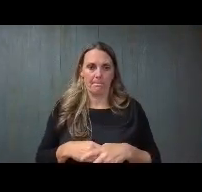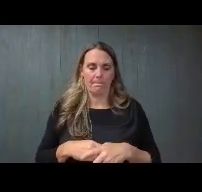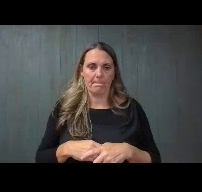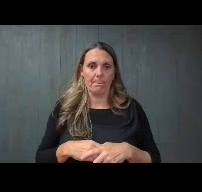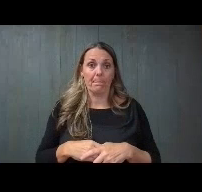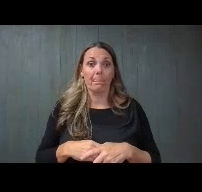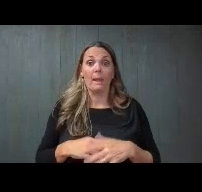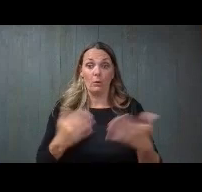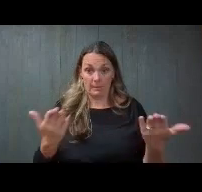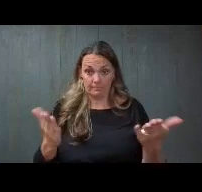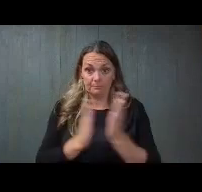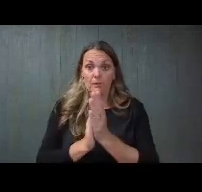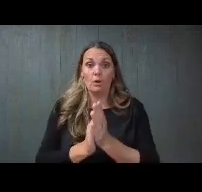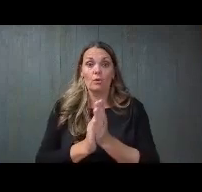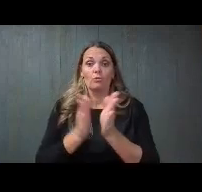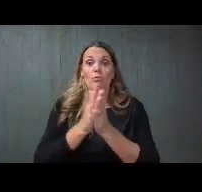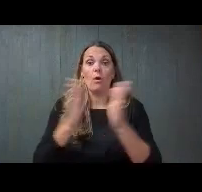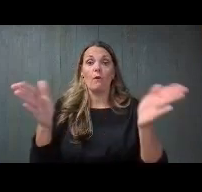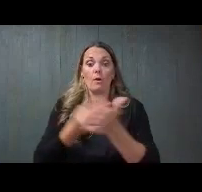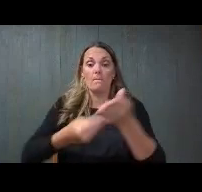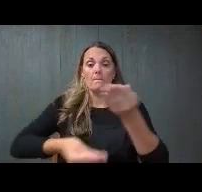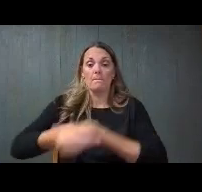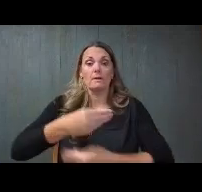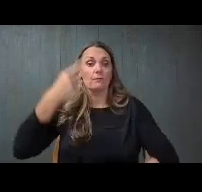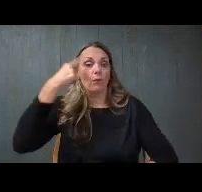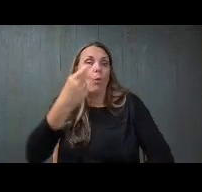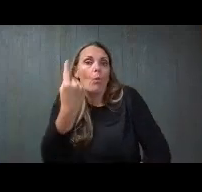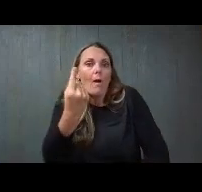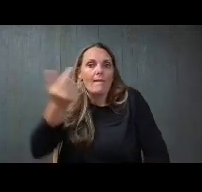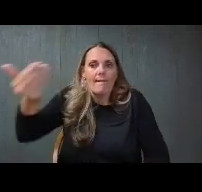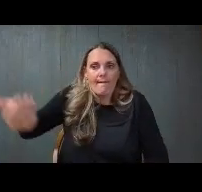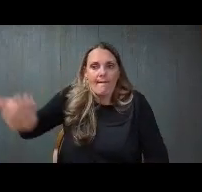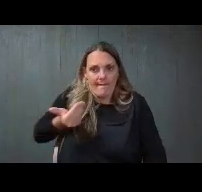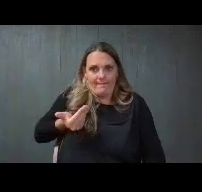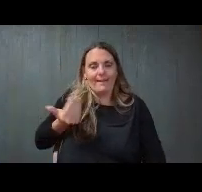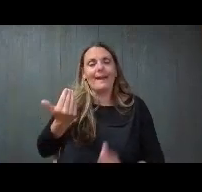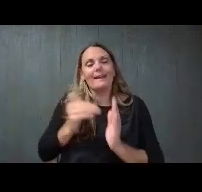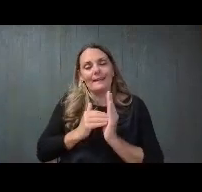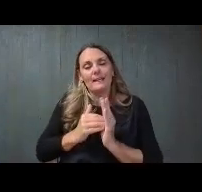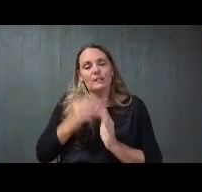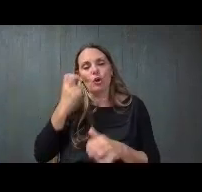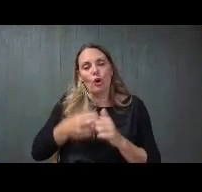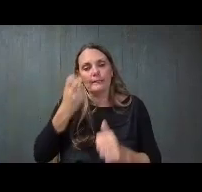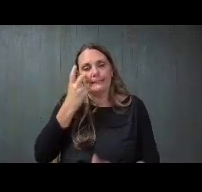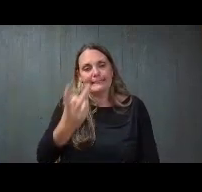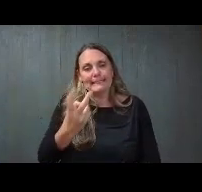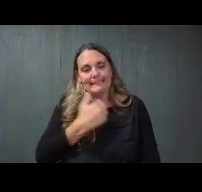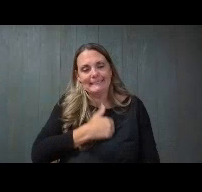Here's the overall budget for one hire in year one. Again, I know it's difficult to see, so let's zoom in.